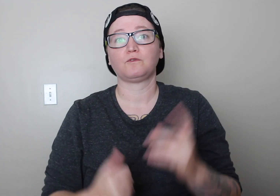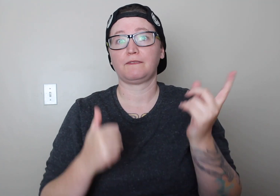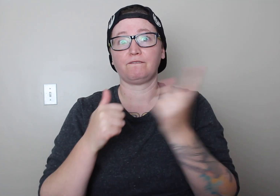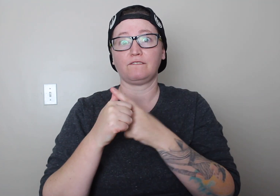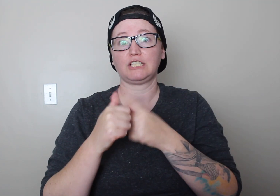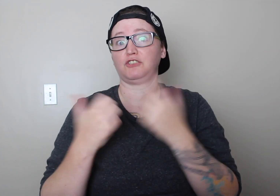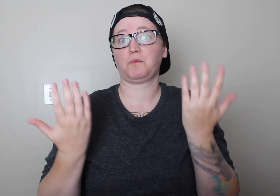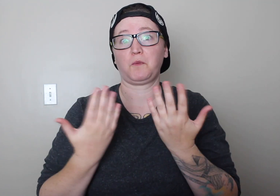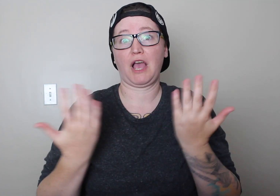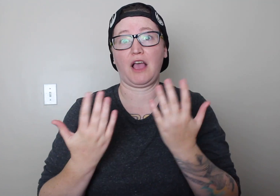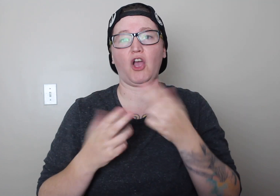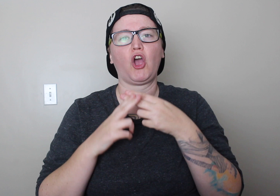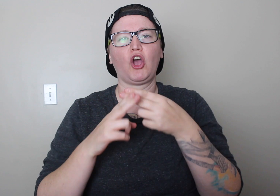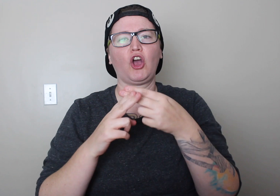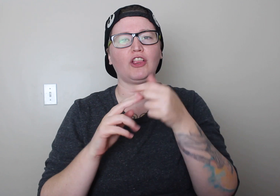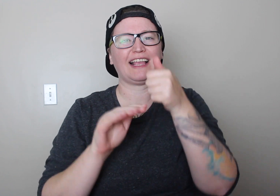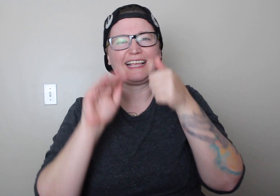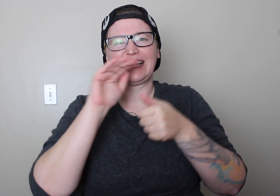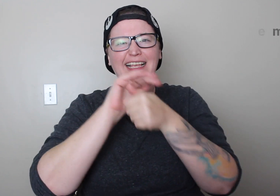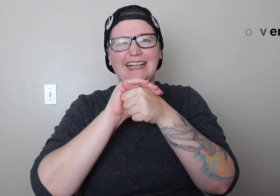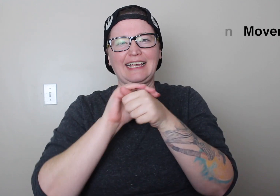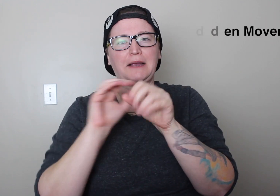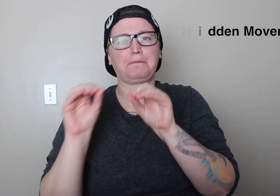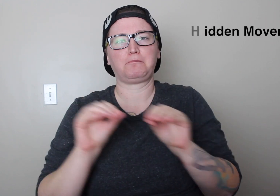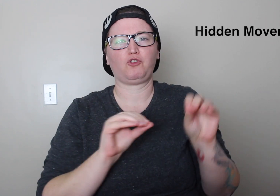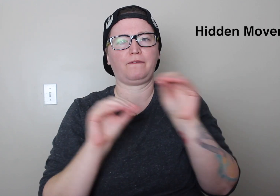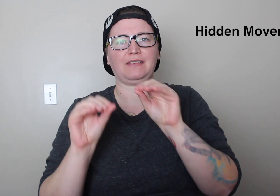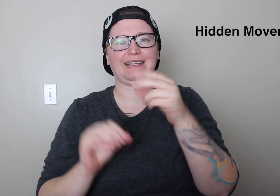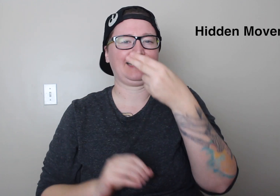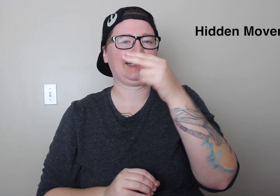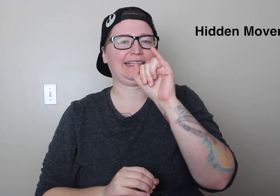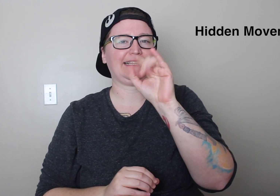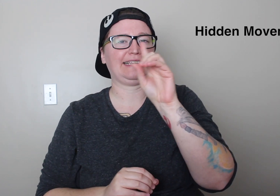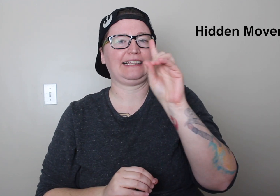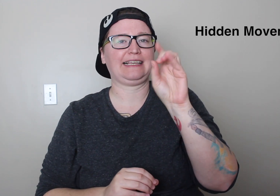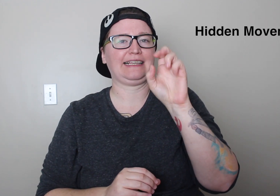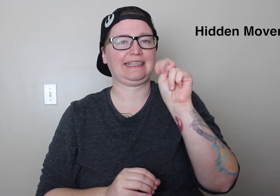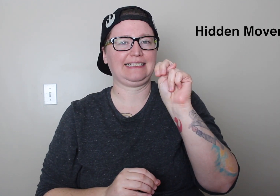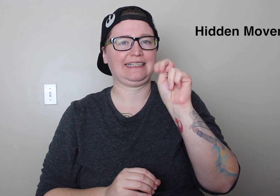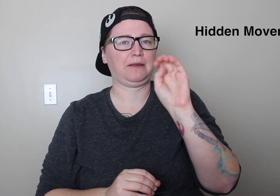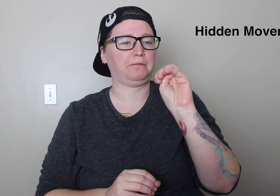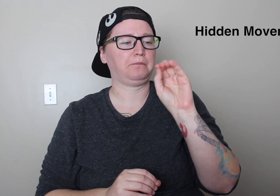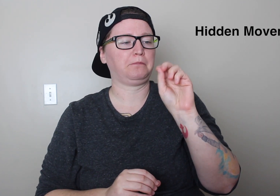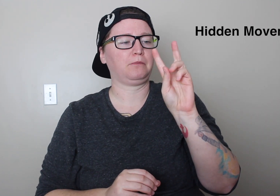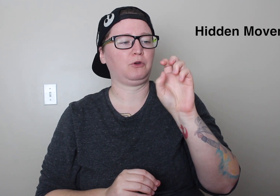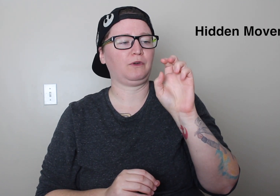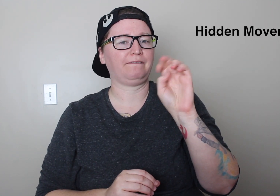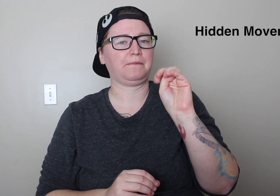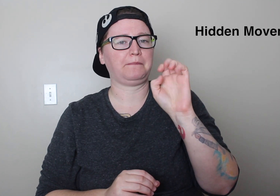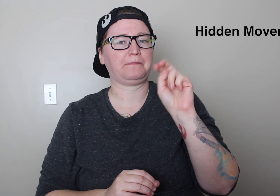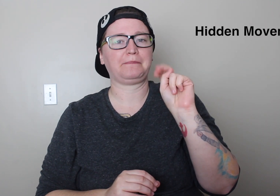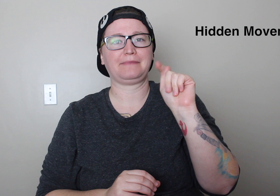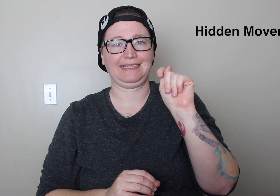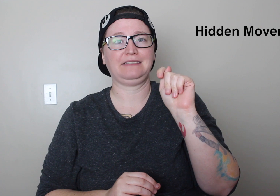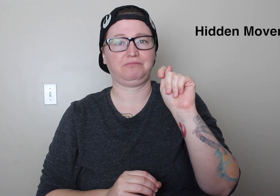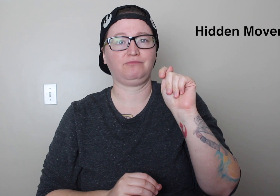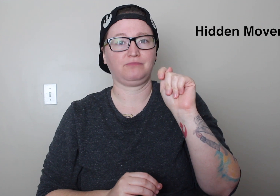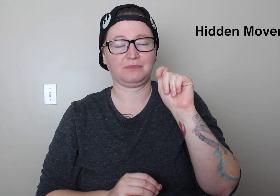First mechanic is called Hidden Movement.